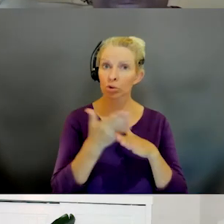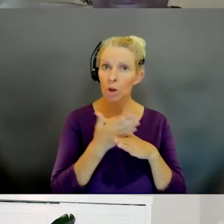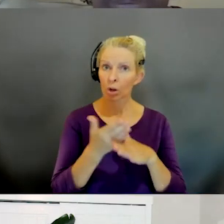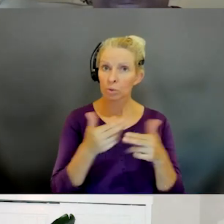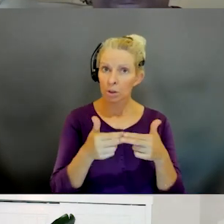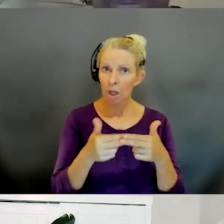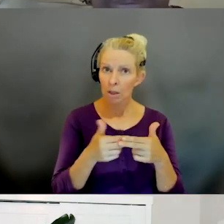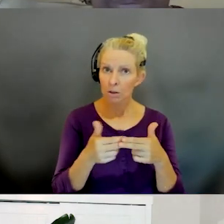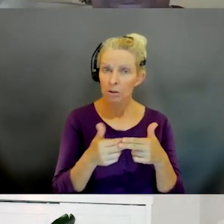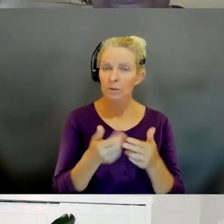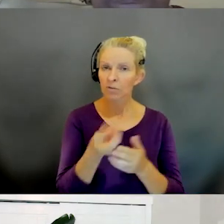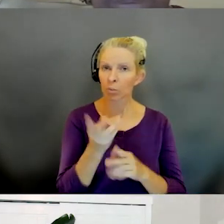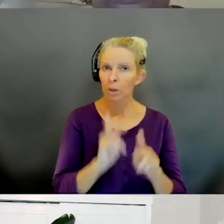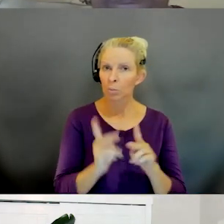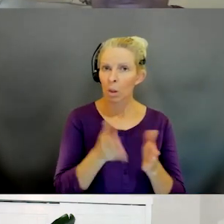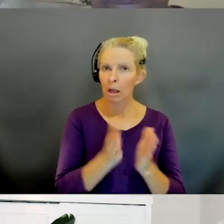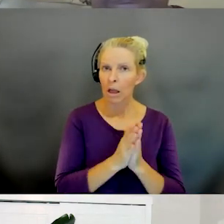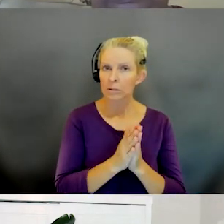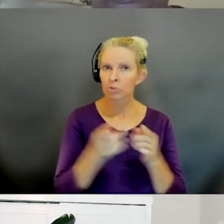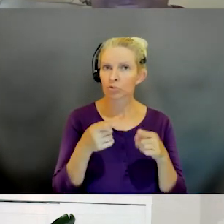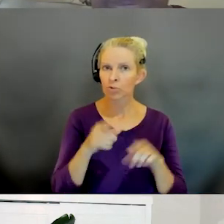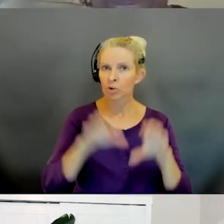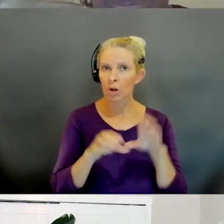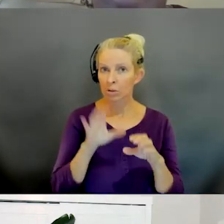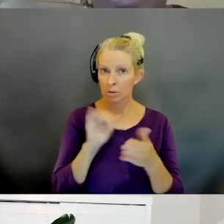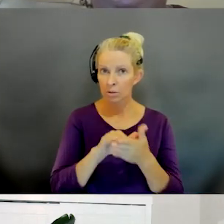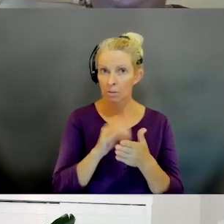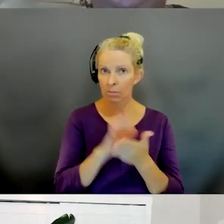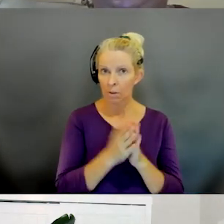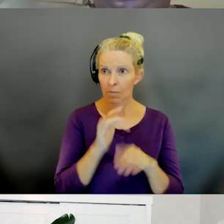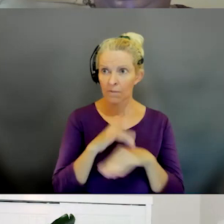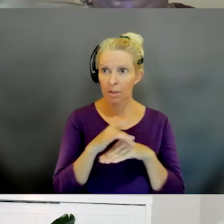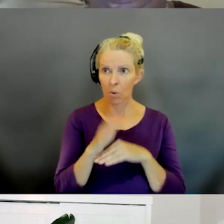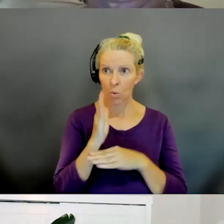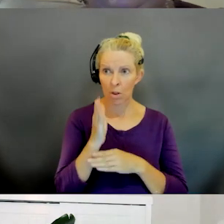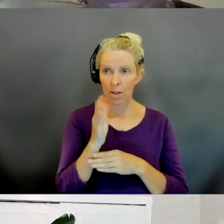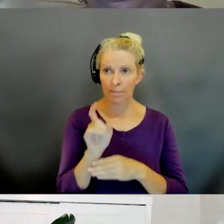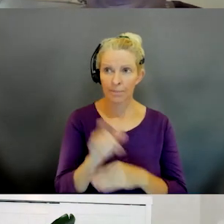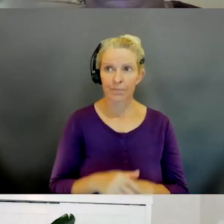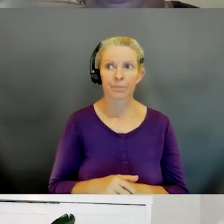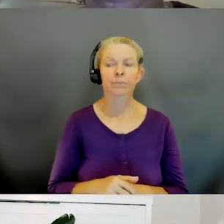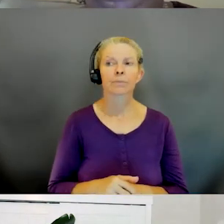people asked in the chat that would be available. >> Angela: Absolutely. I think what I am going to